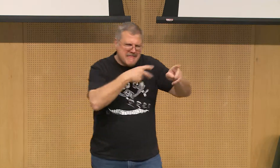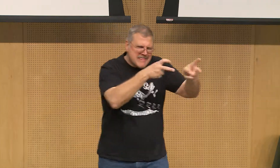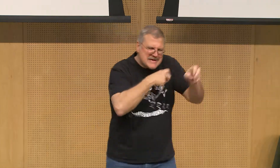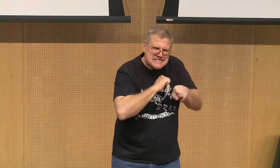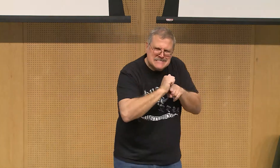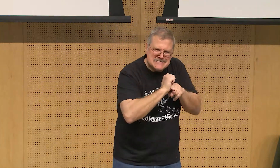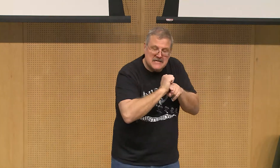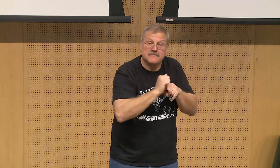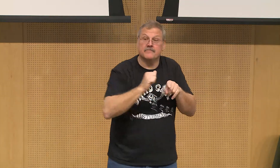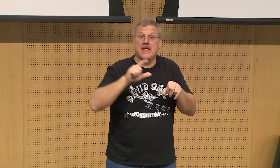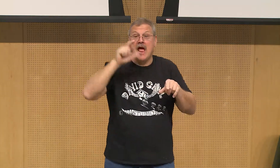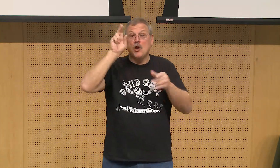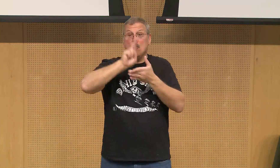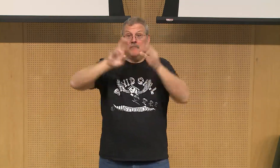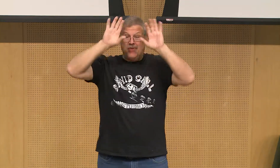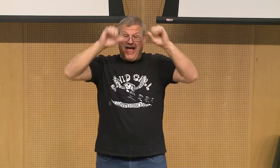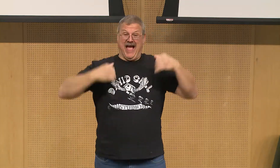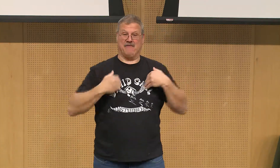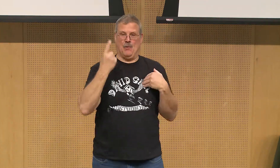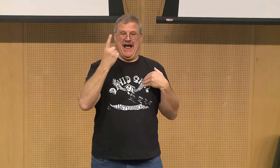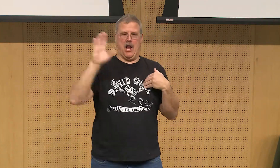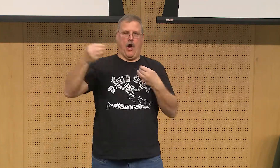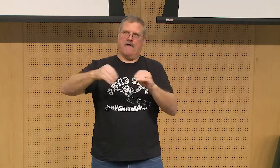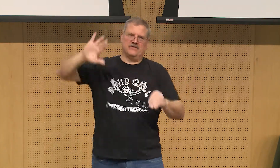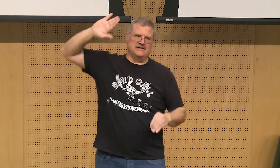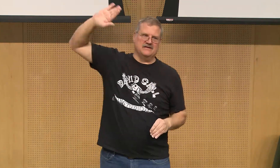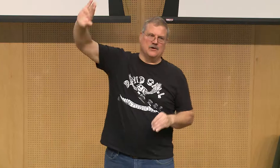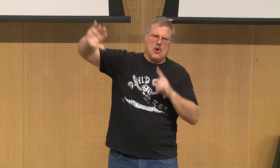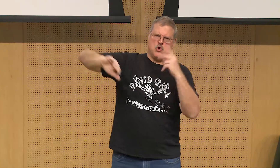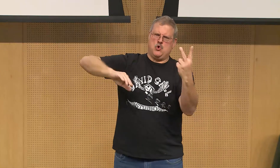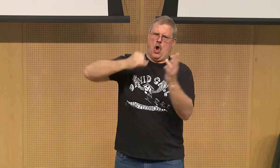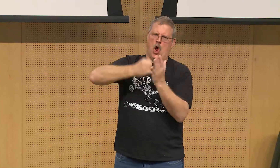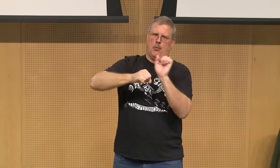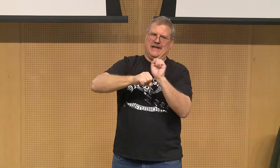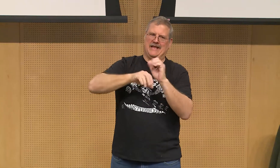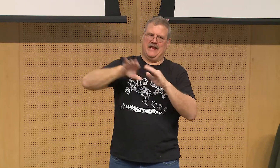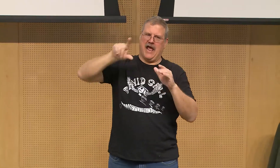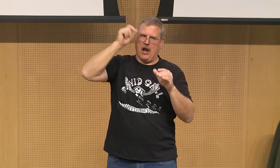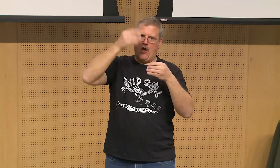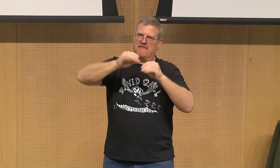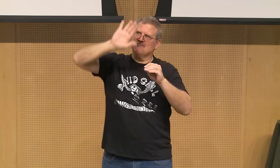So, I chose Stephen Alcorn's style to work for this piece,